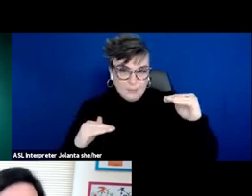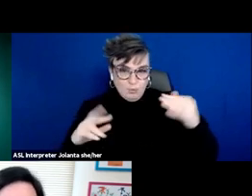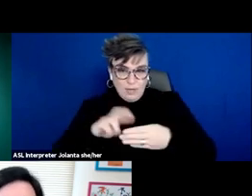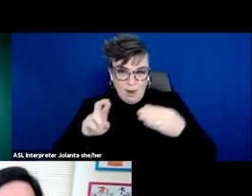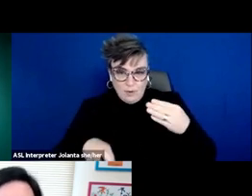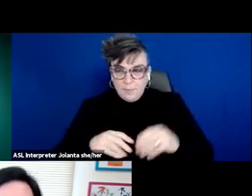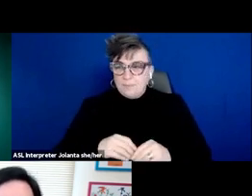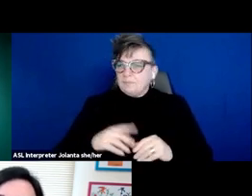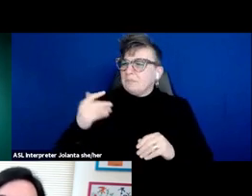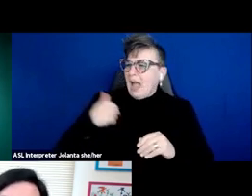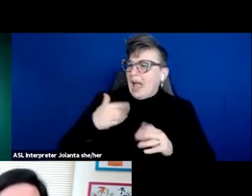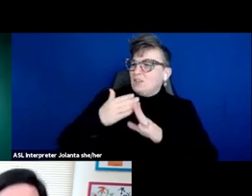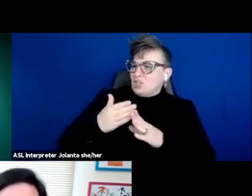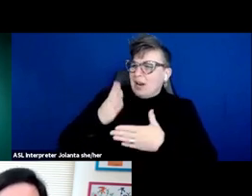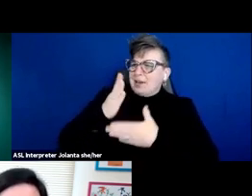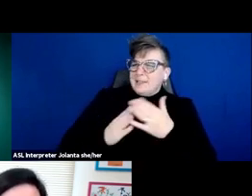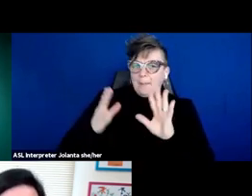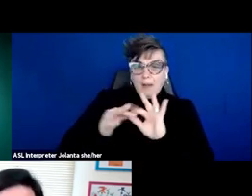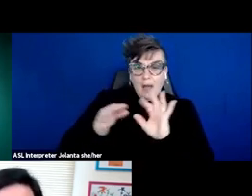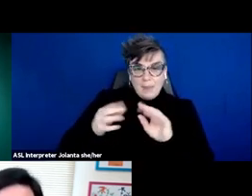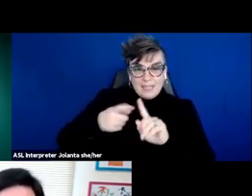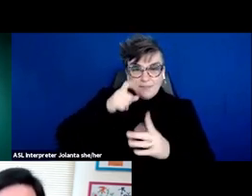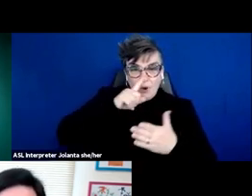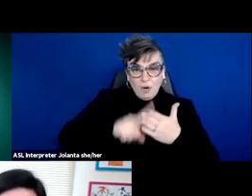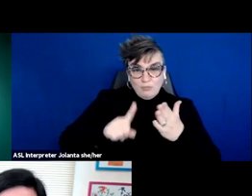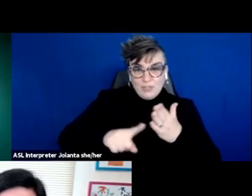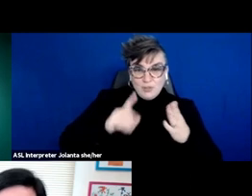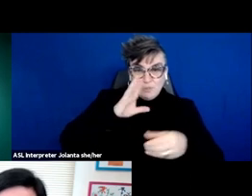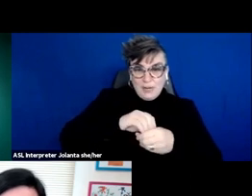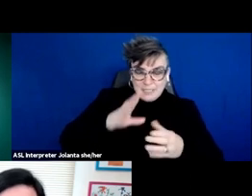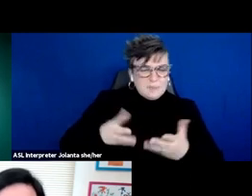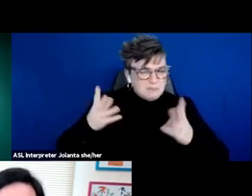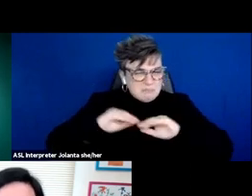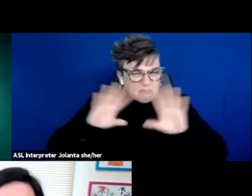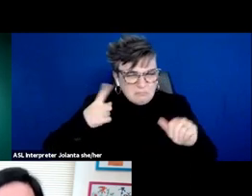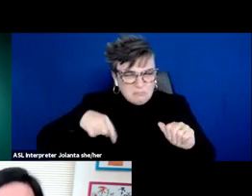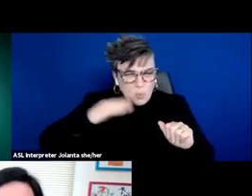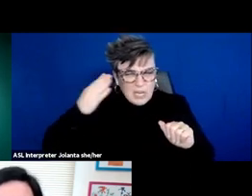from research participants here. We know that a lack of adequate and accessible equipment